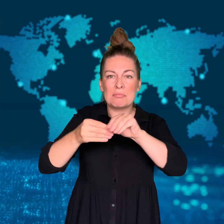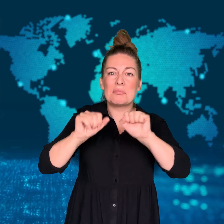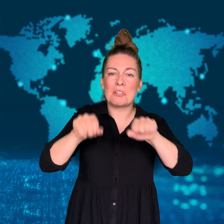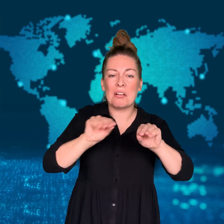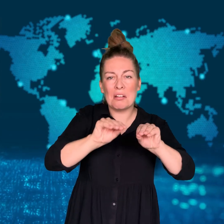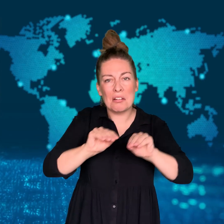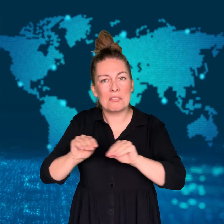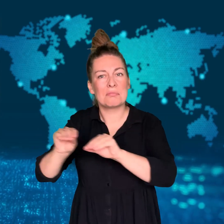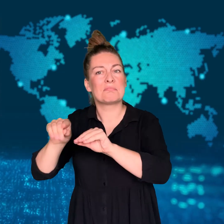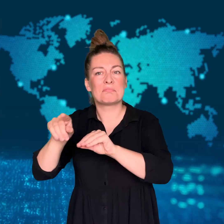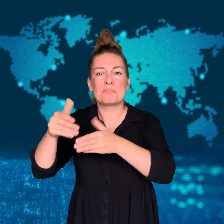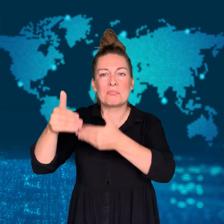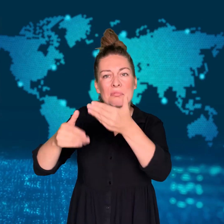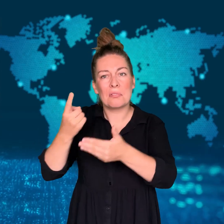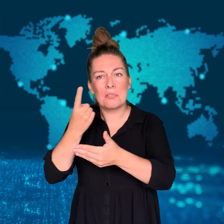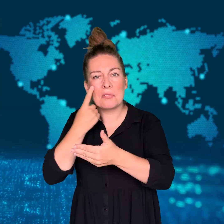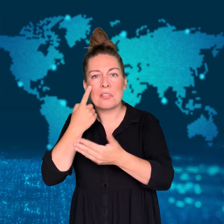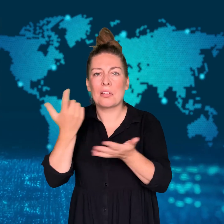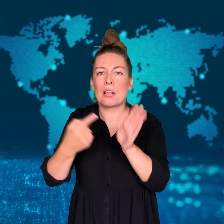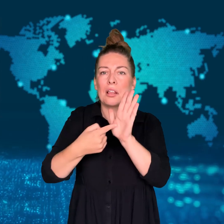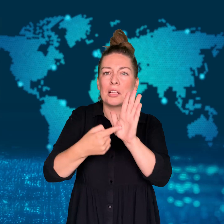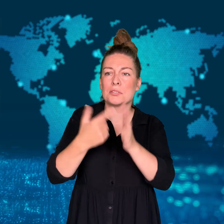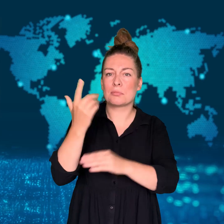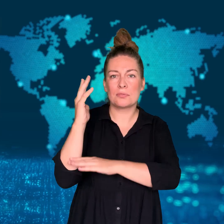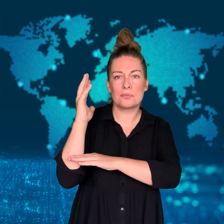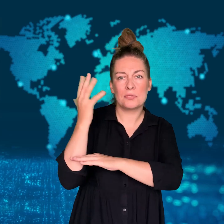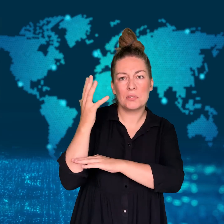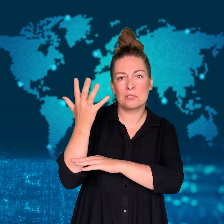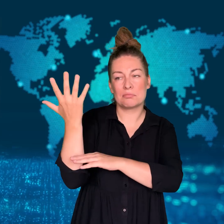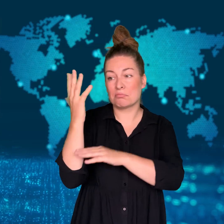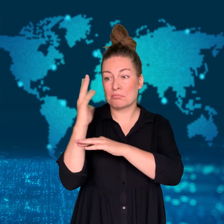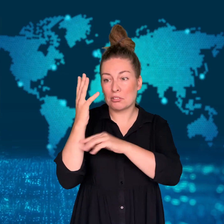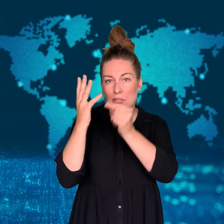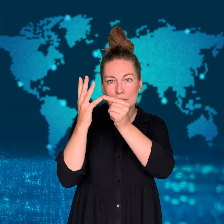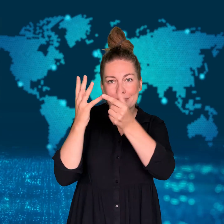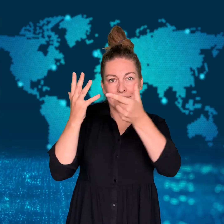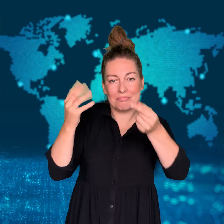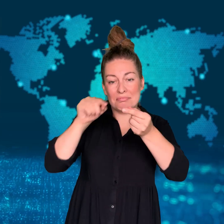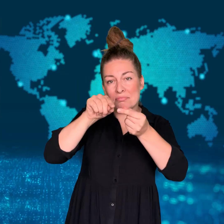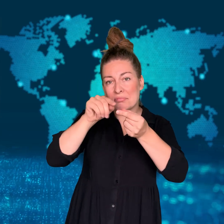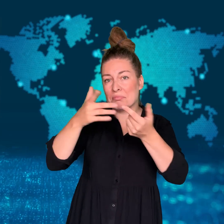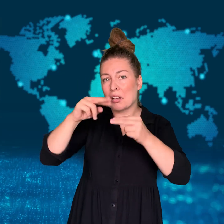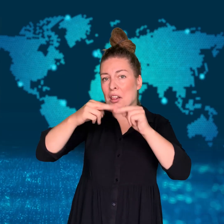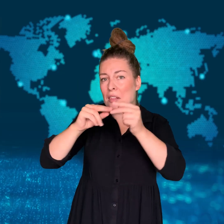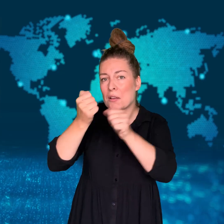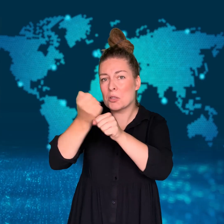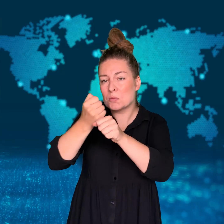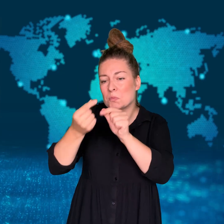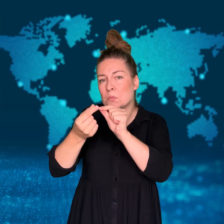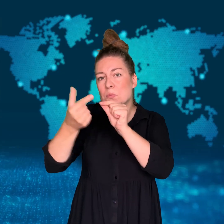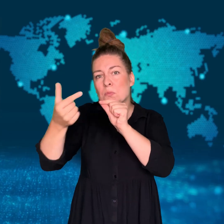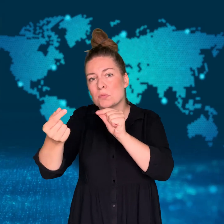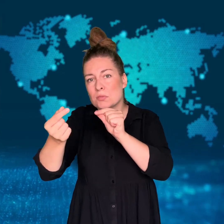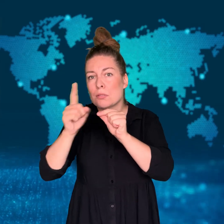used in other LEGO accessories such as leaves and trees.